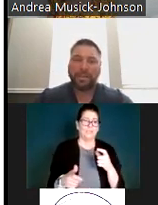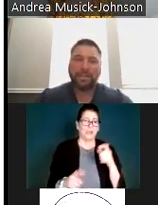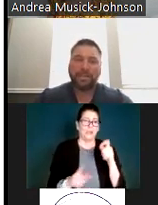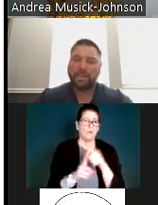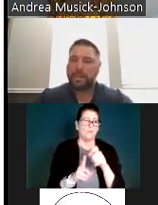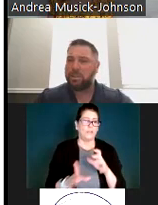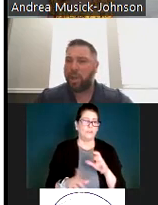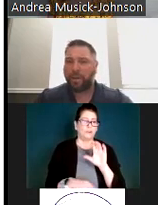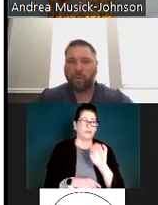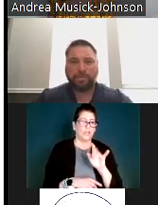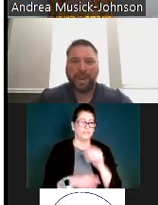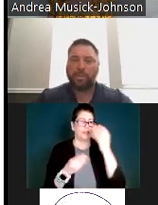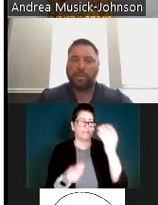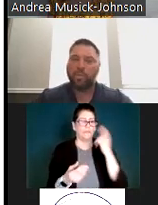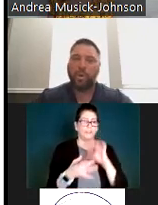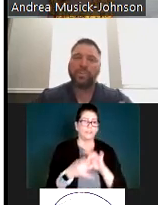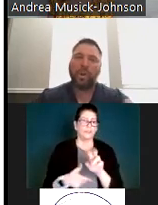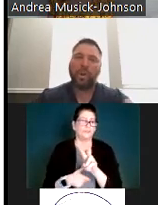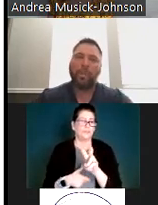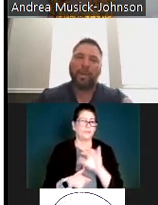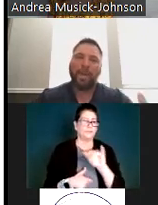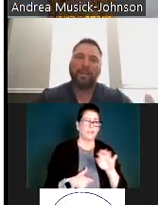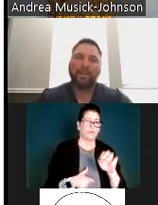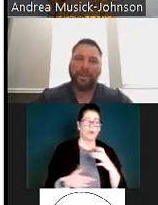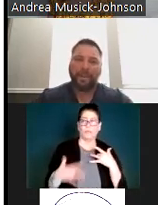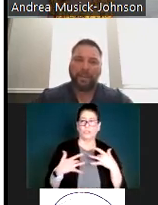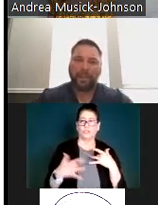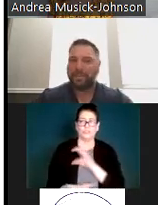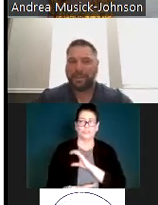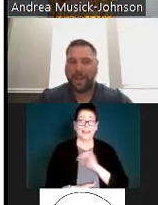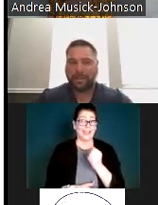citizens, law enforcement, anyone who wants to know about that offender's custody status.